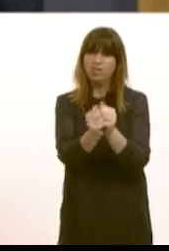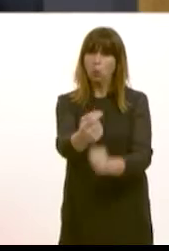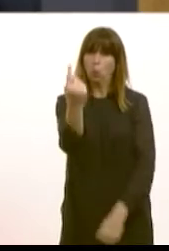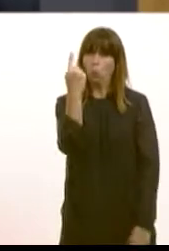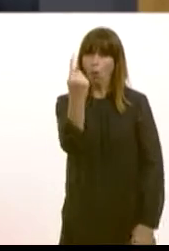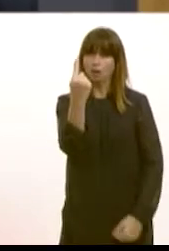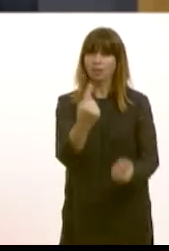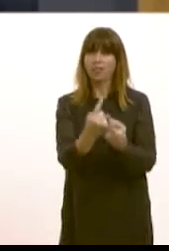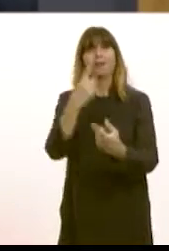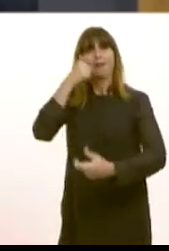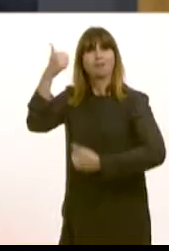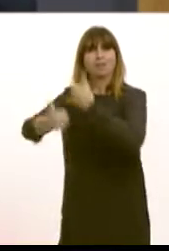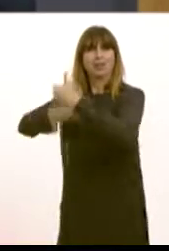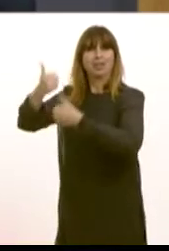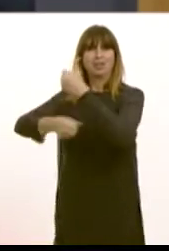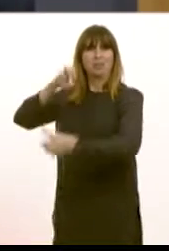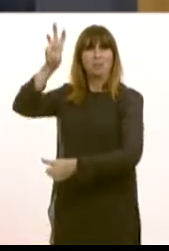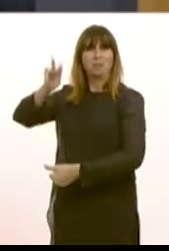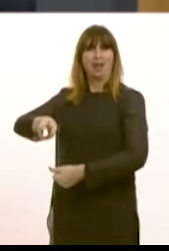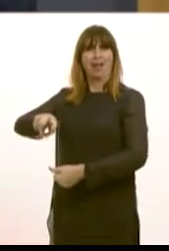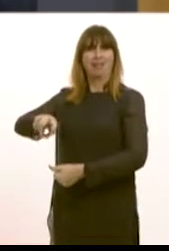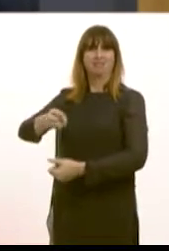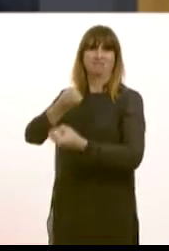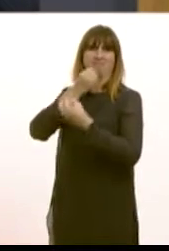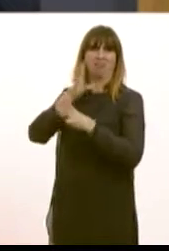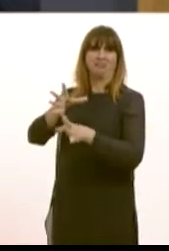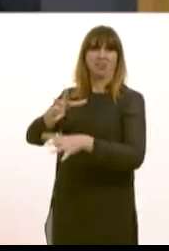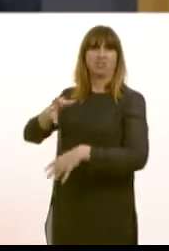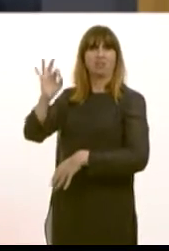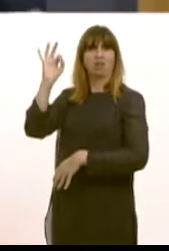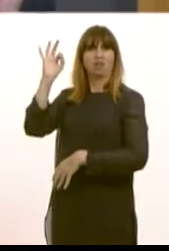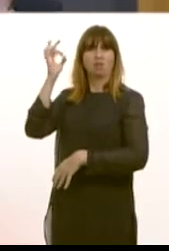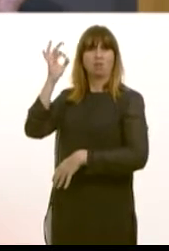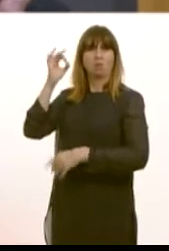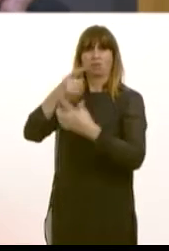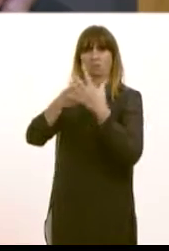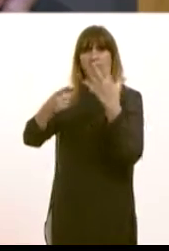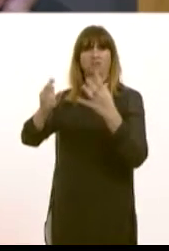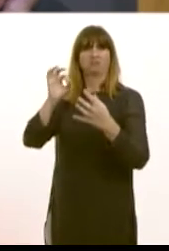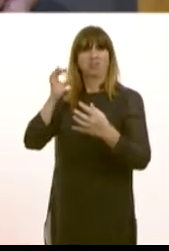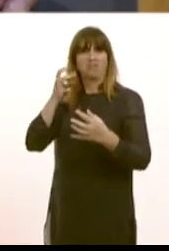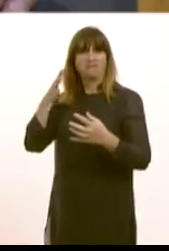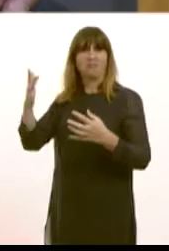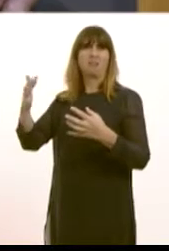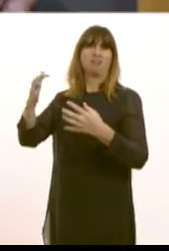congratulating Walesís athletes on their performance in the Olympic Games and having won so many gold medals.